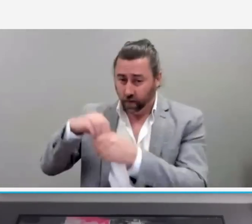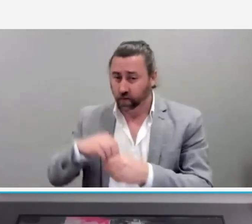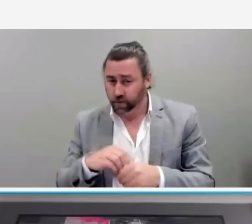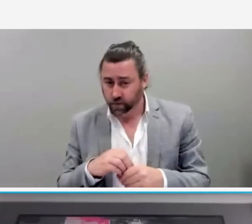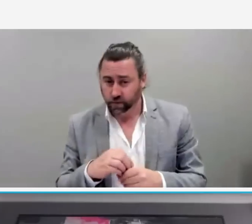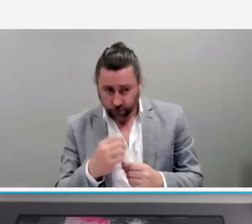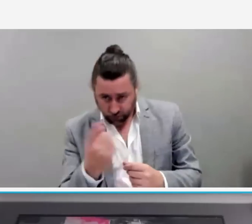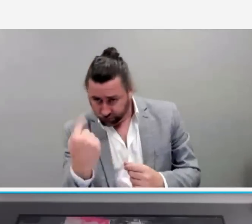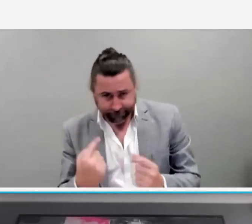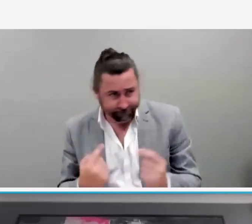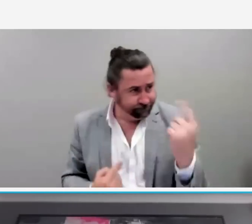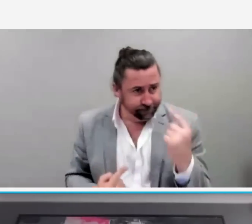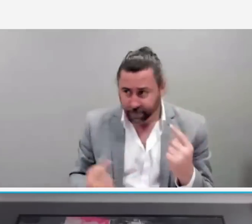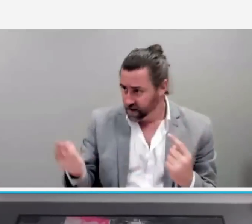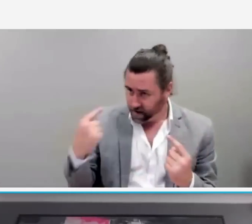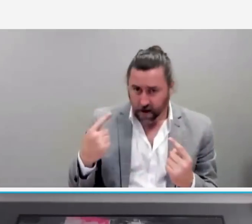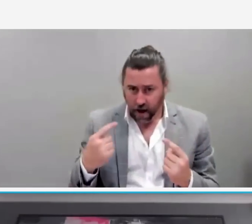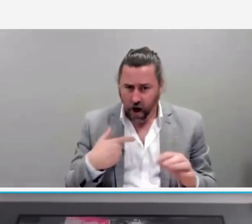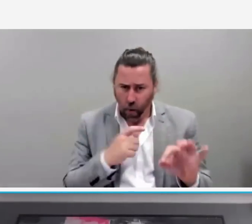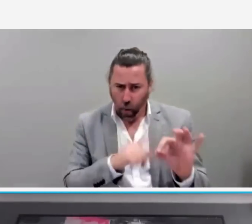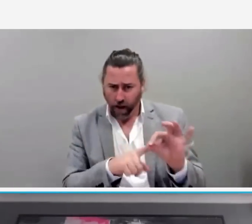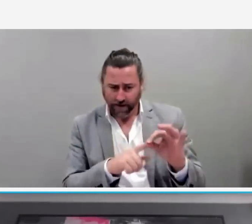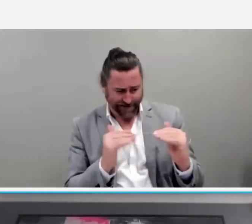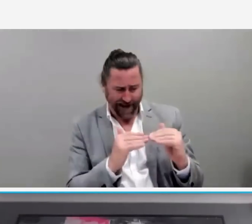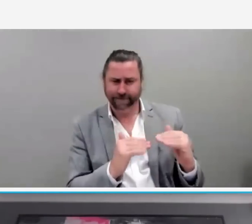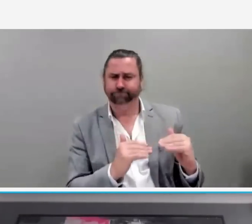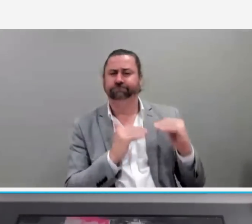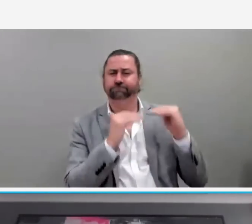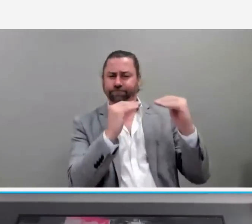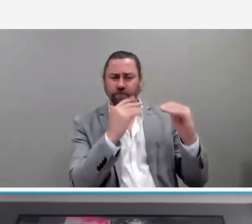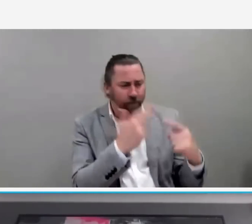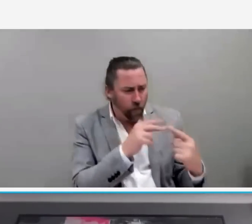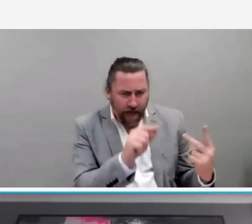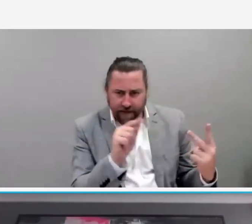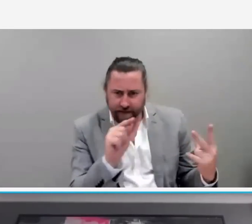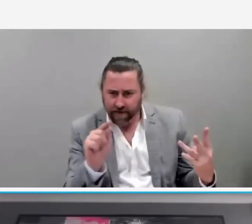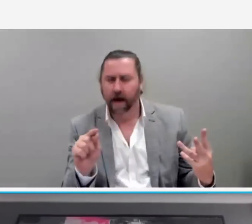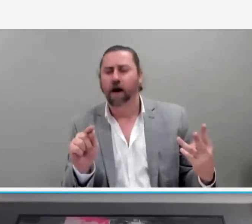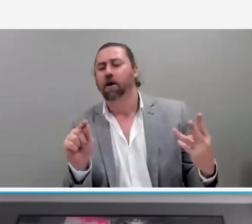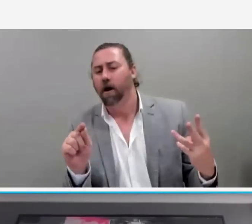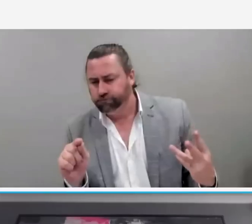how quality standards can be strengthened across particular areas. So for example this includes the Alliance of